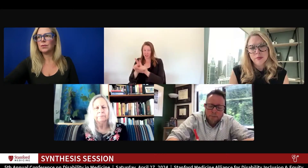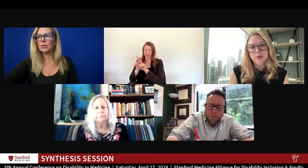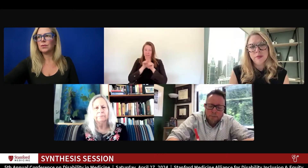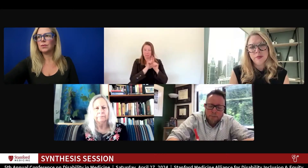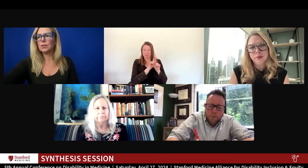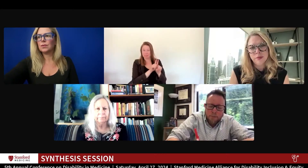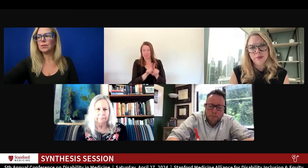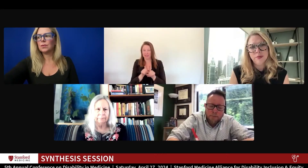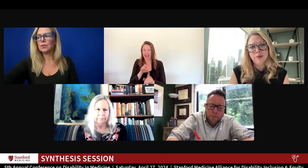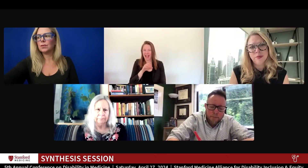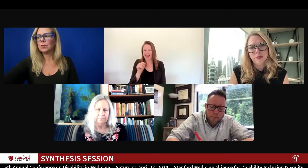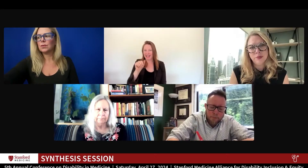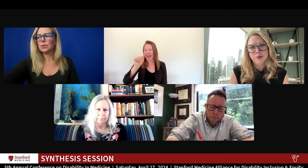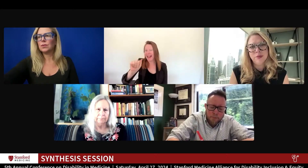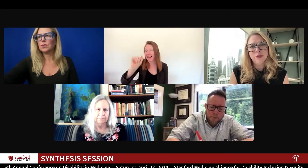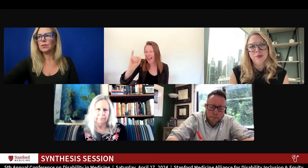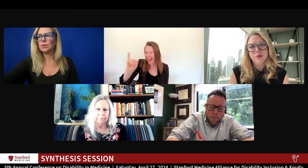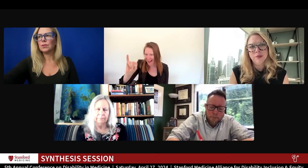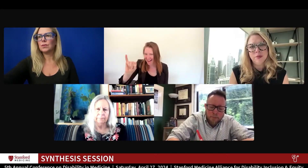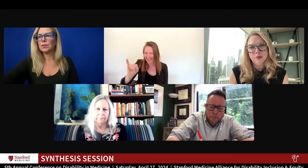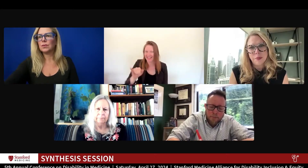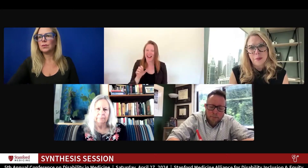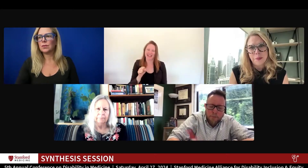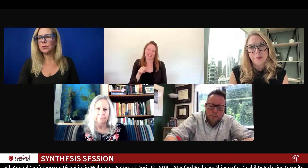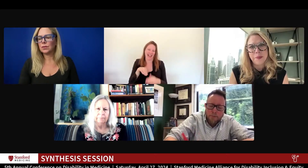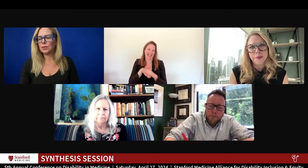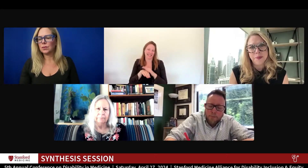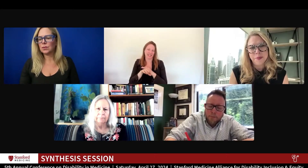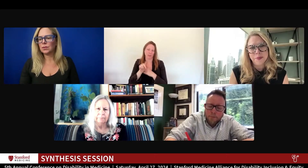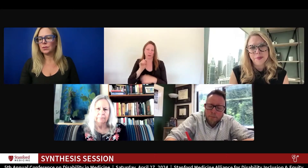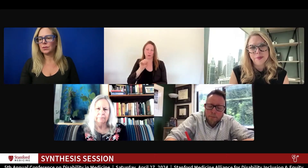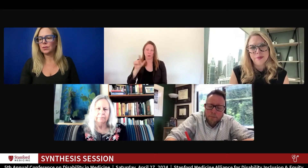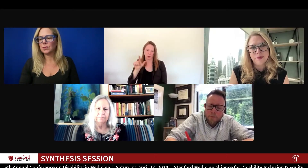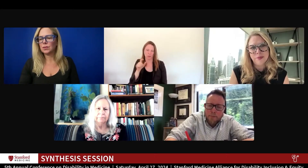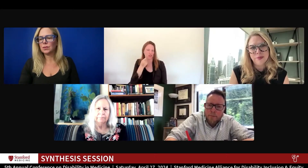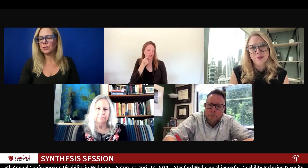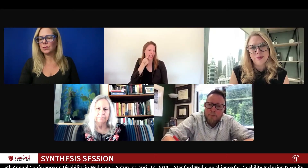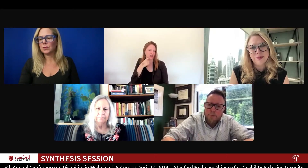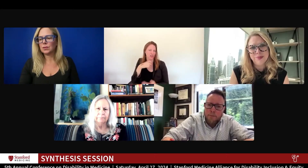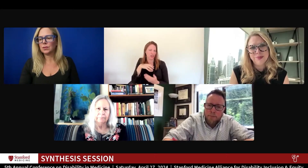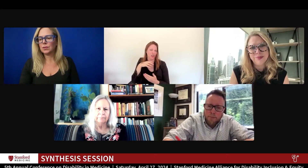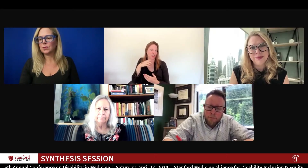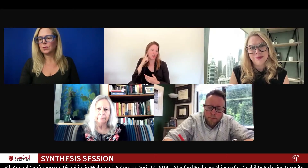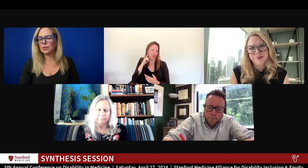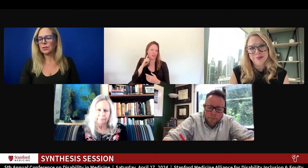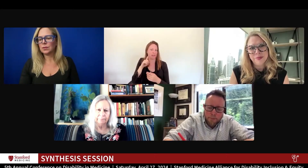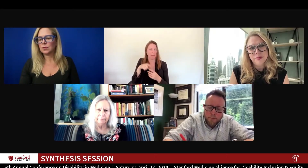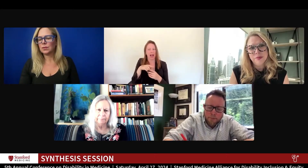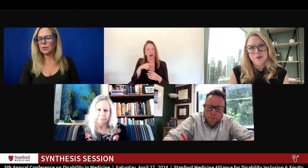also talked about power, the power of mentorship as well as AI and accessibility to disability